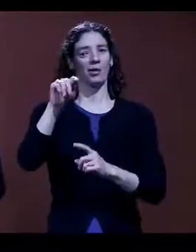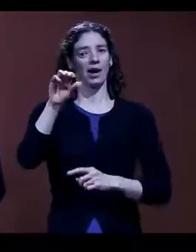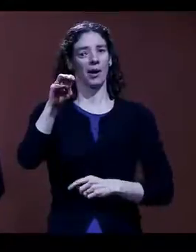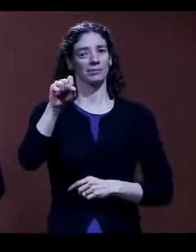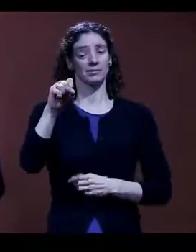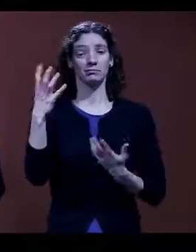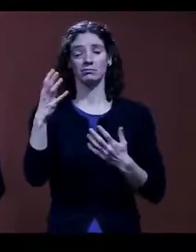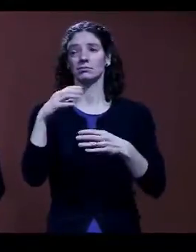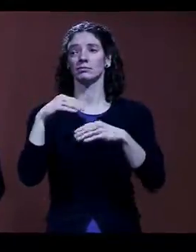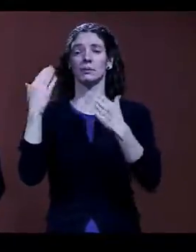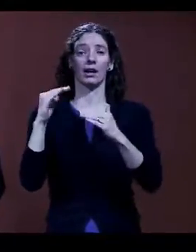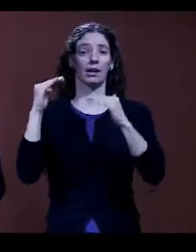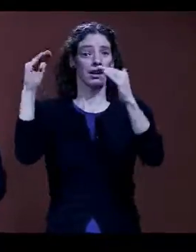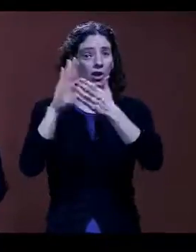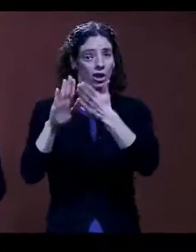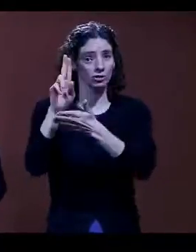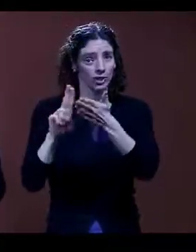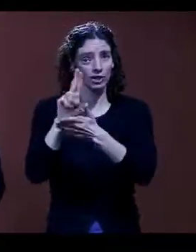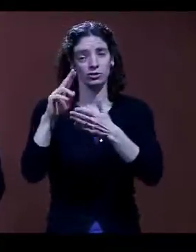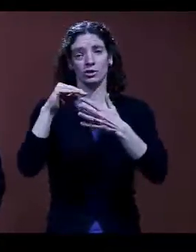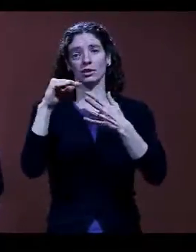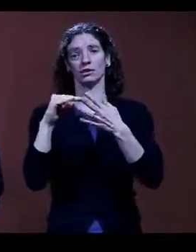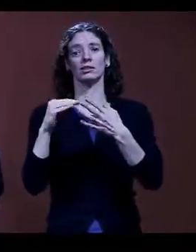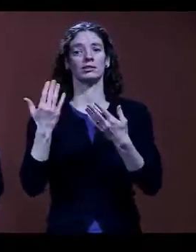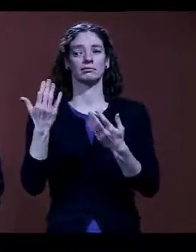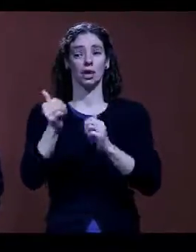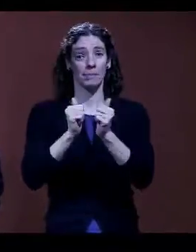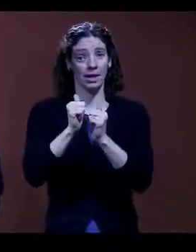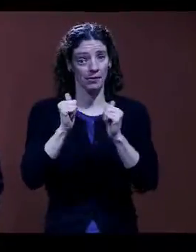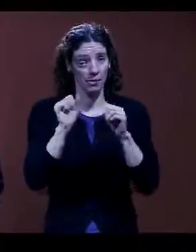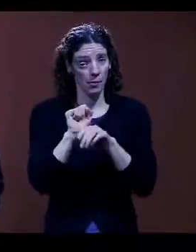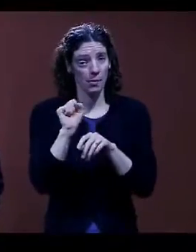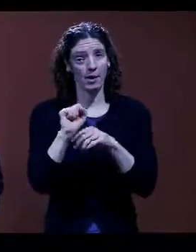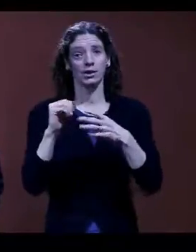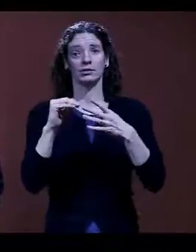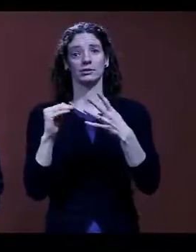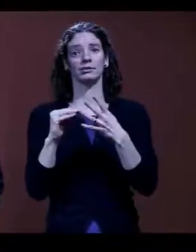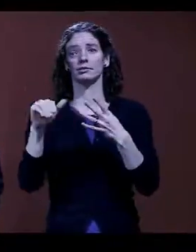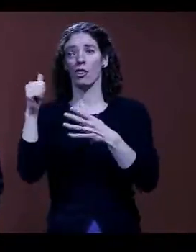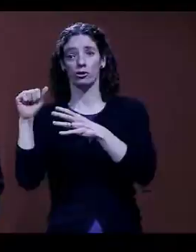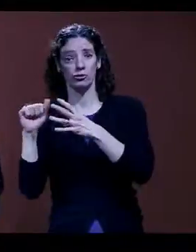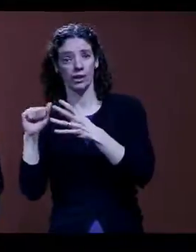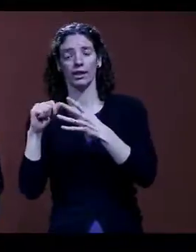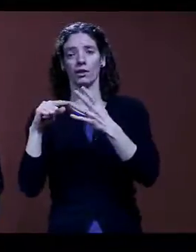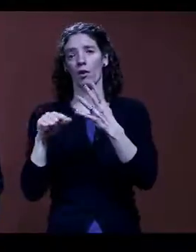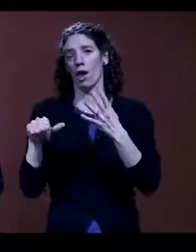other postsecondary ed and training, competitive employment, or other employment.